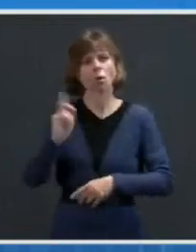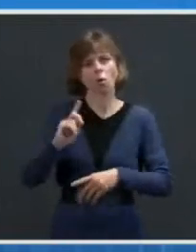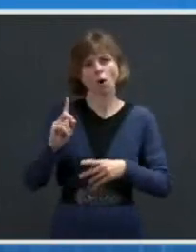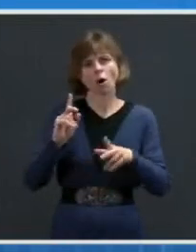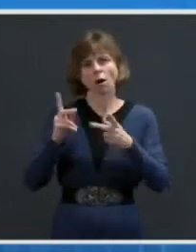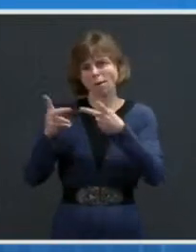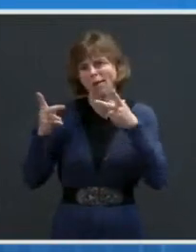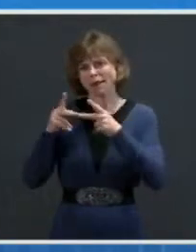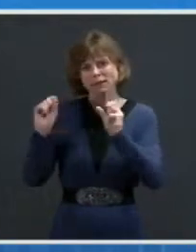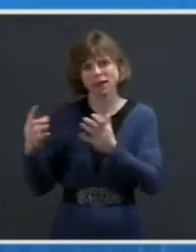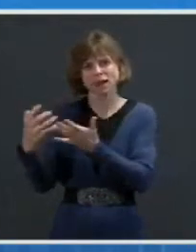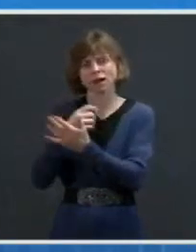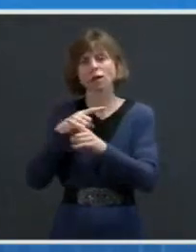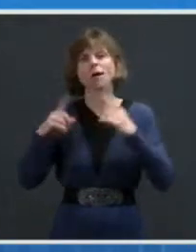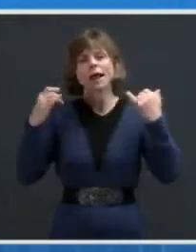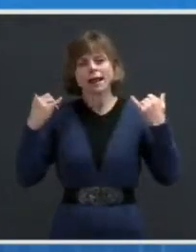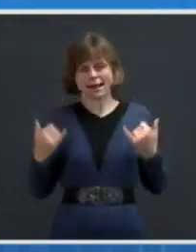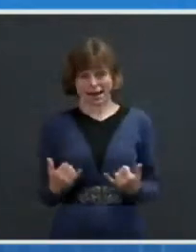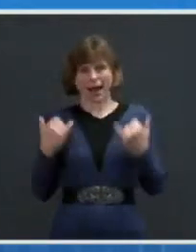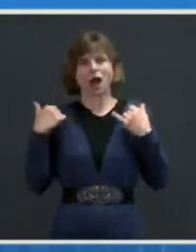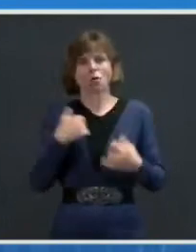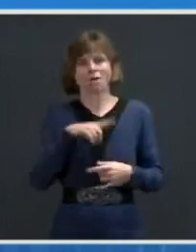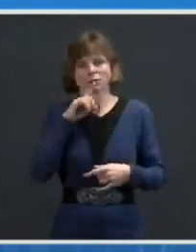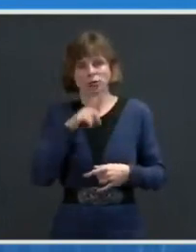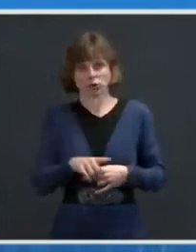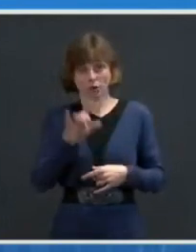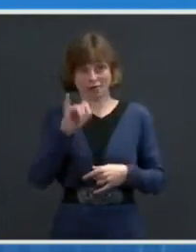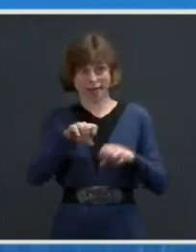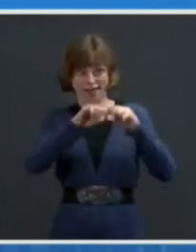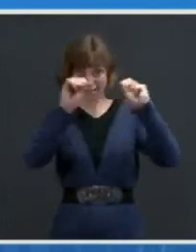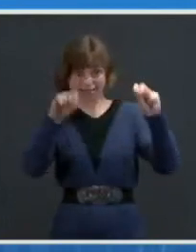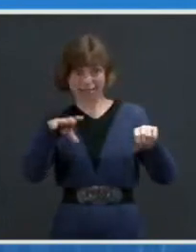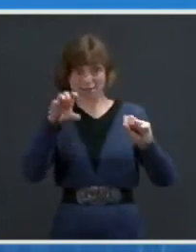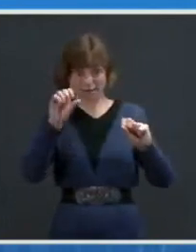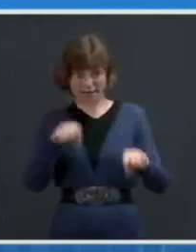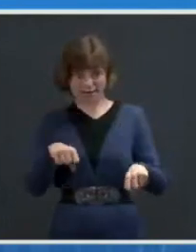VACCINE SUPPLY AS WE HAVE PUT MORE VACCINATORS IN THE FIELD